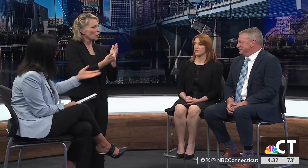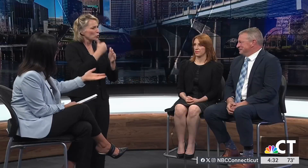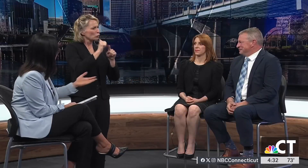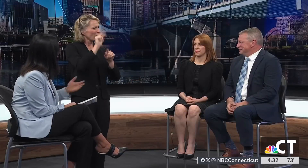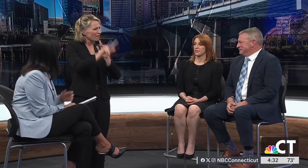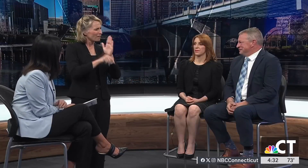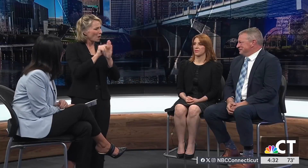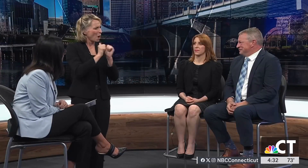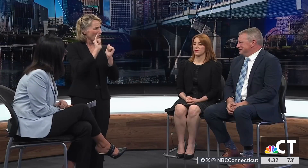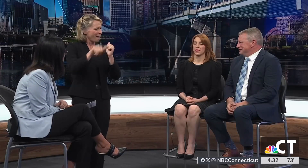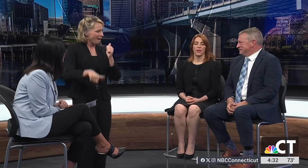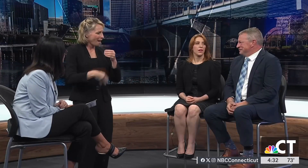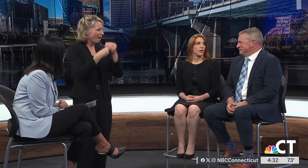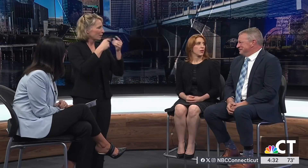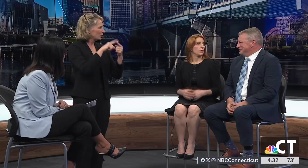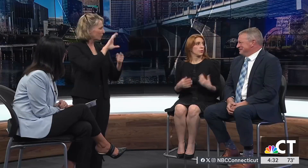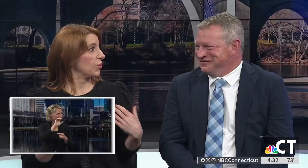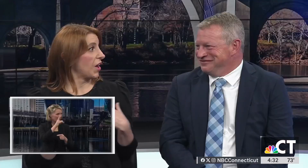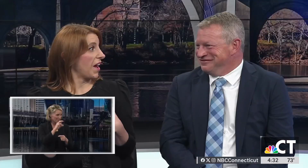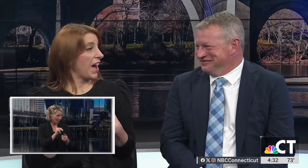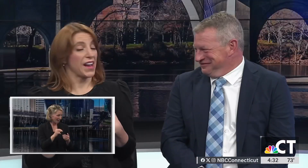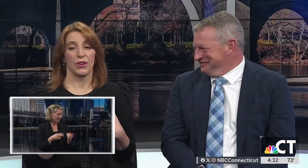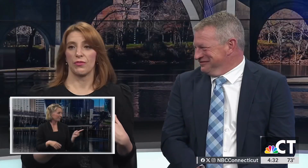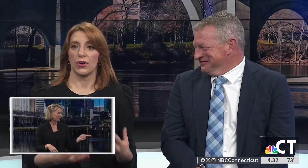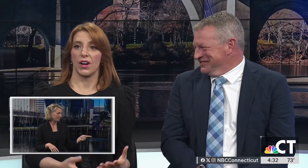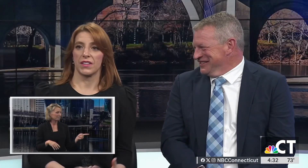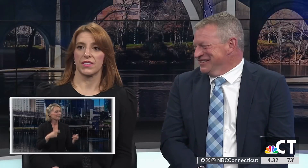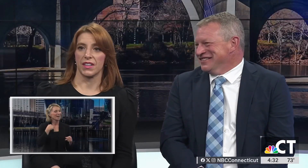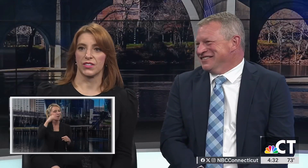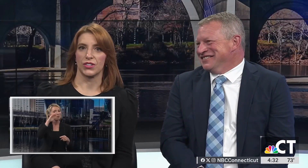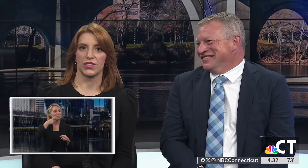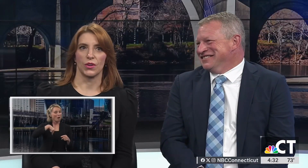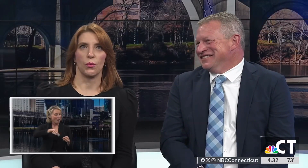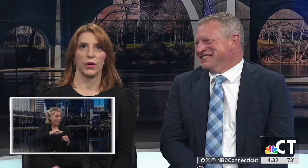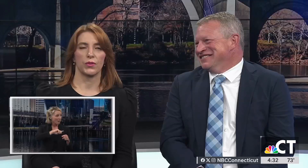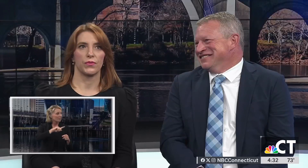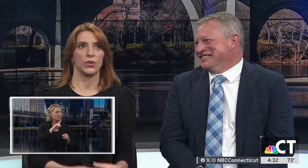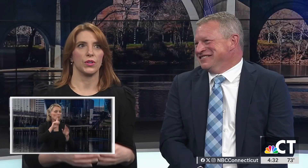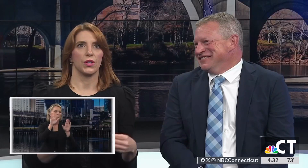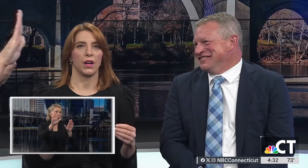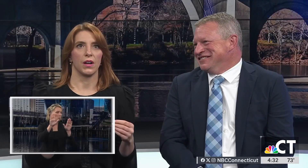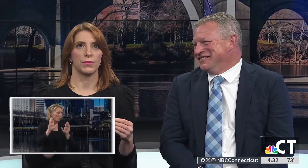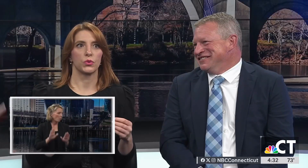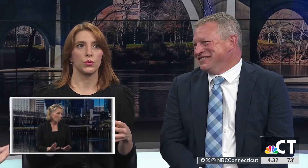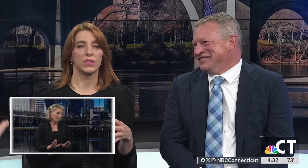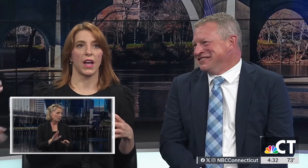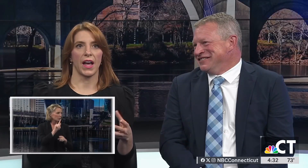because some people have to lip read. So that leads me to my next question here. How does